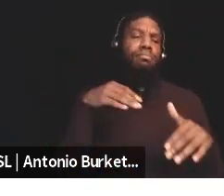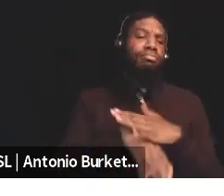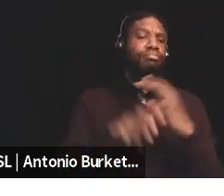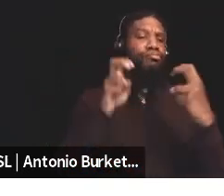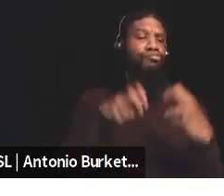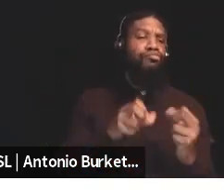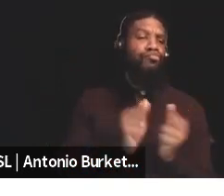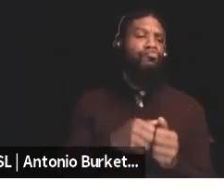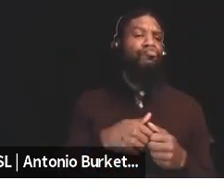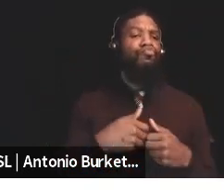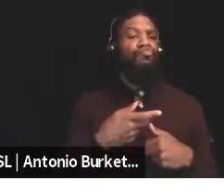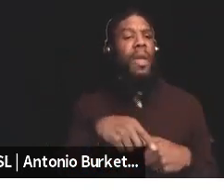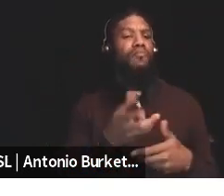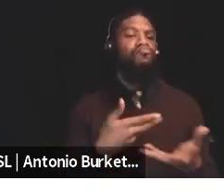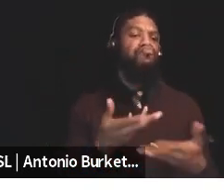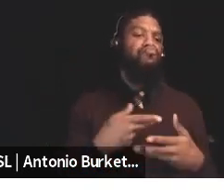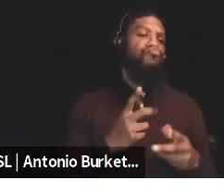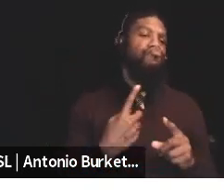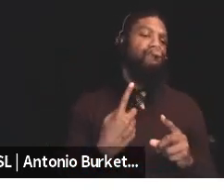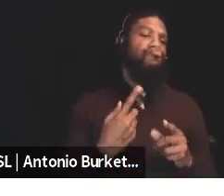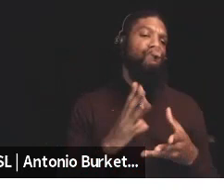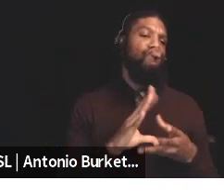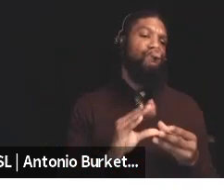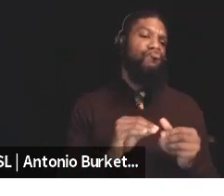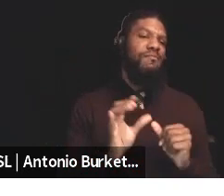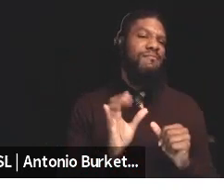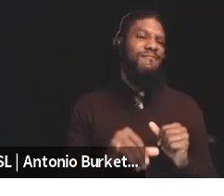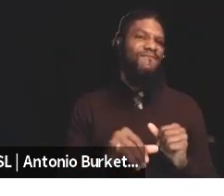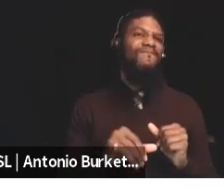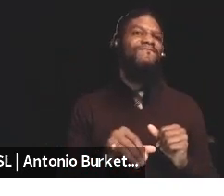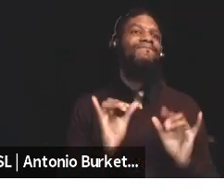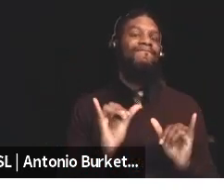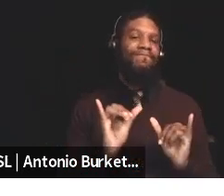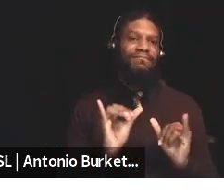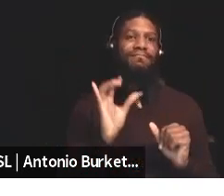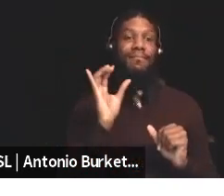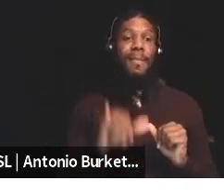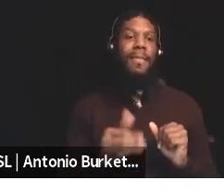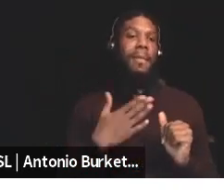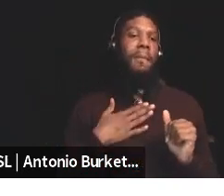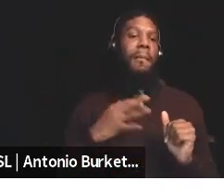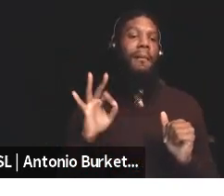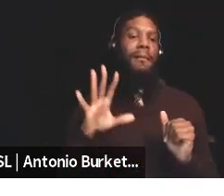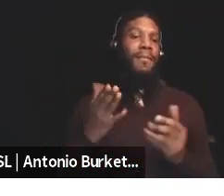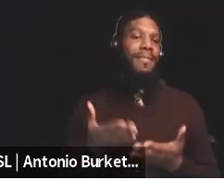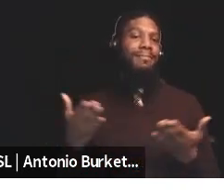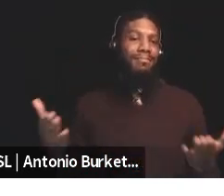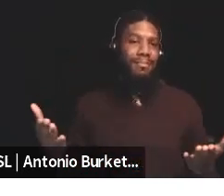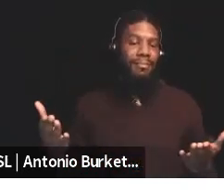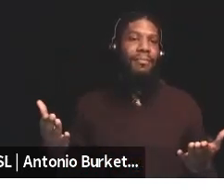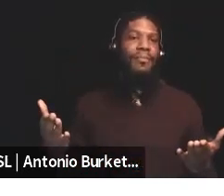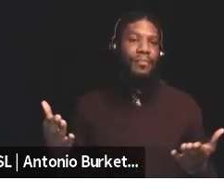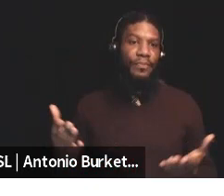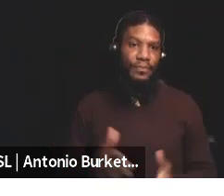and talk to them" and that kind of thing. So that would be my thing. That I just have really